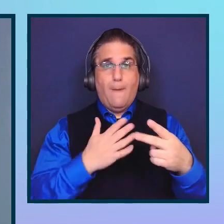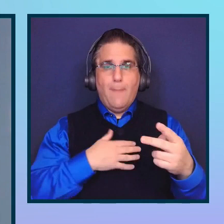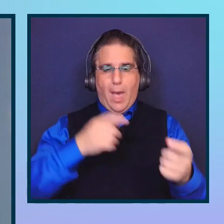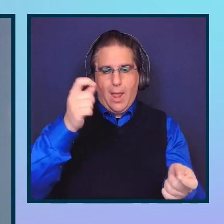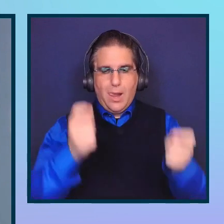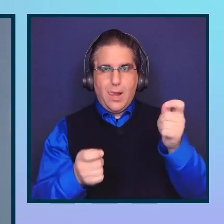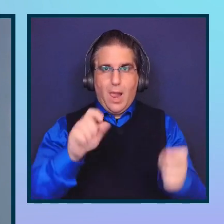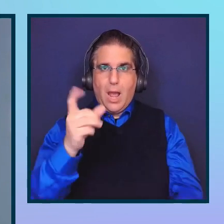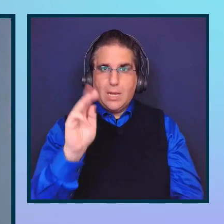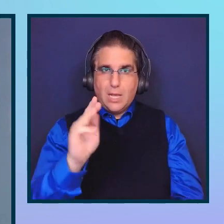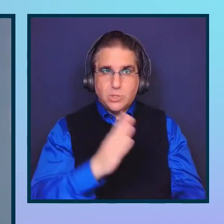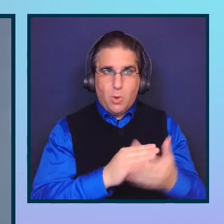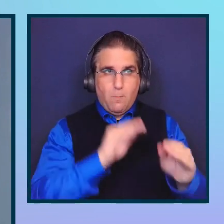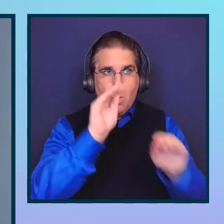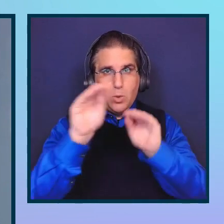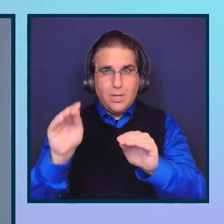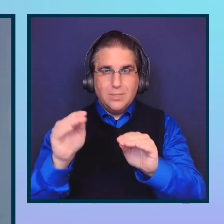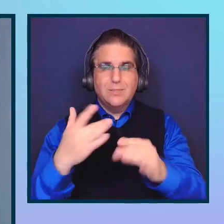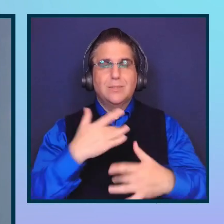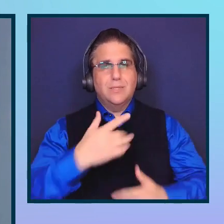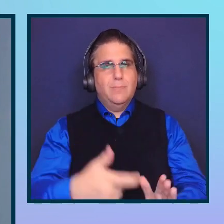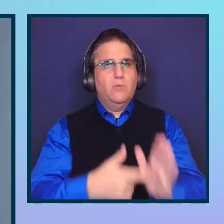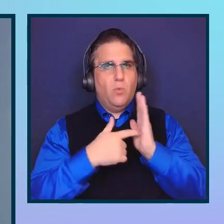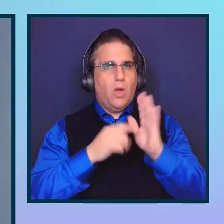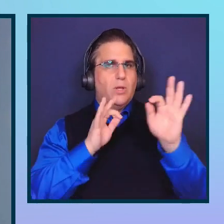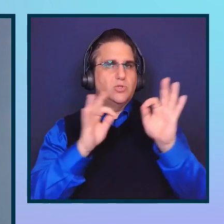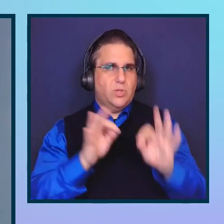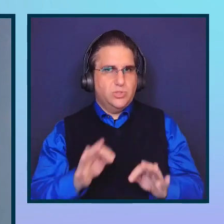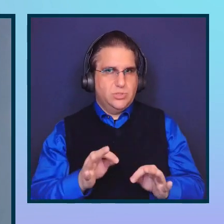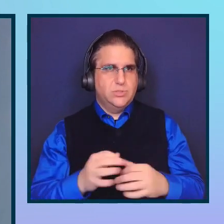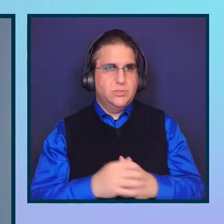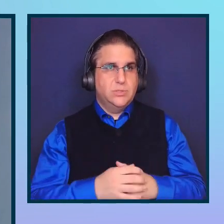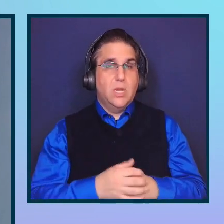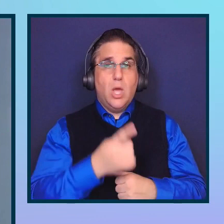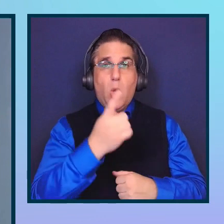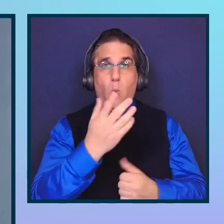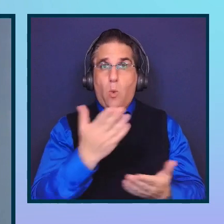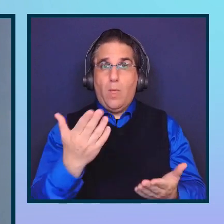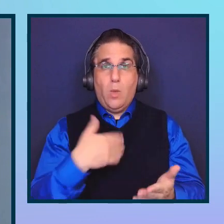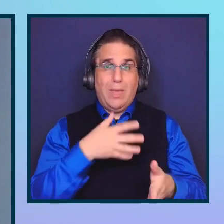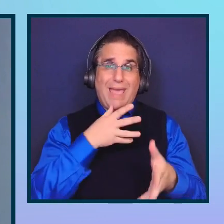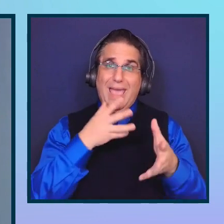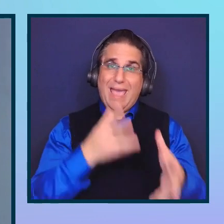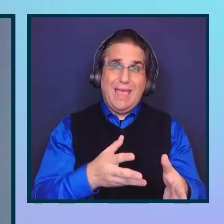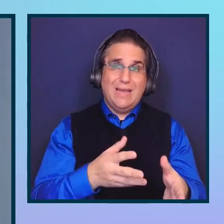typically require certain instructions. One that we hate in the web world is carousals, for instance,